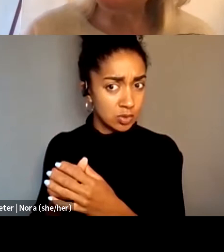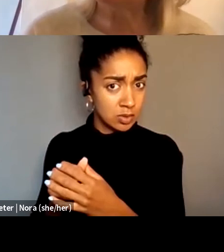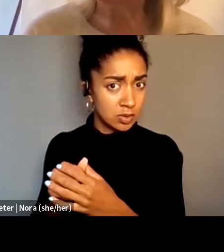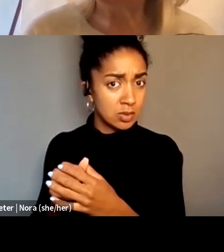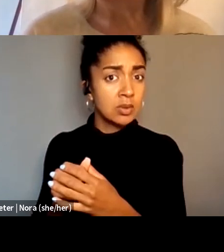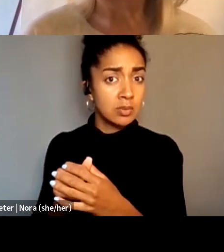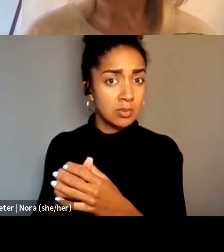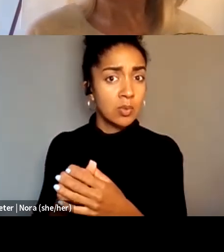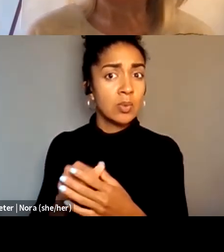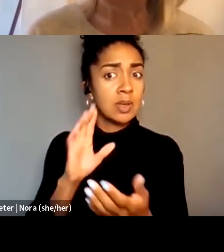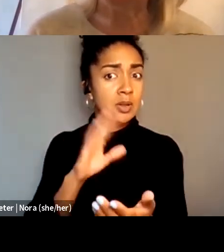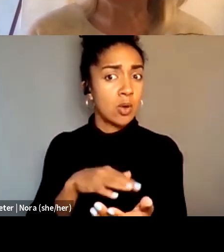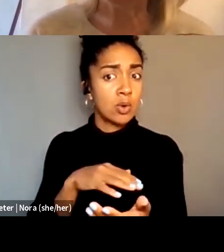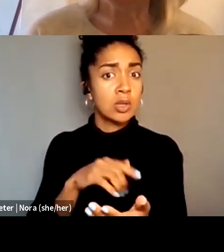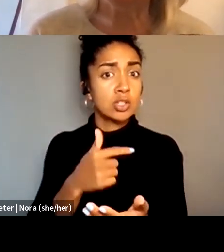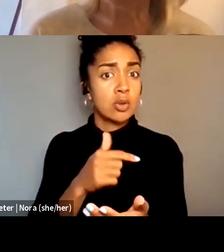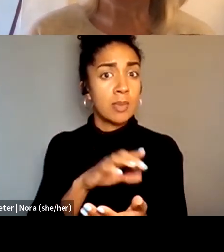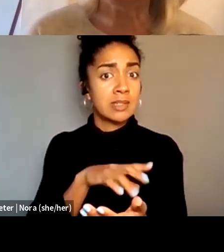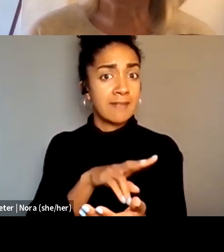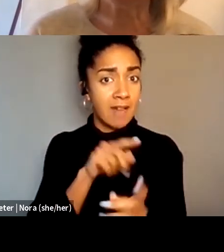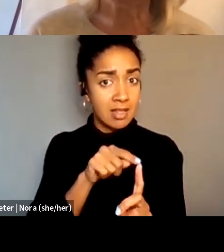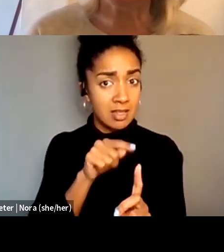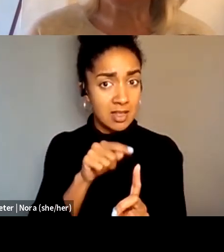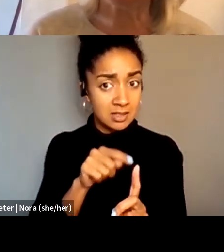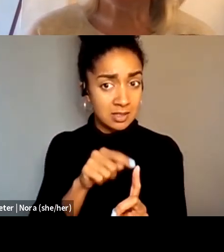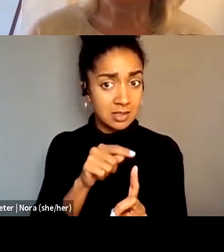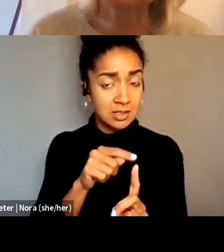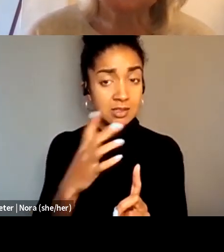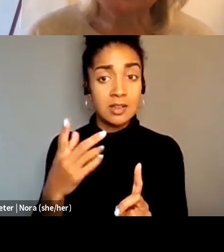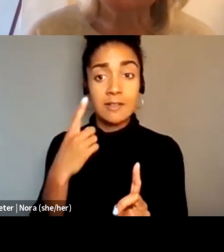I suppose the only final point is for us in the education community